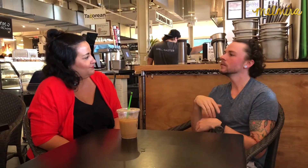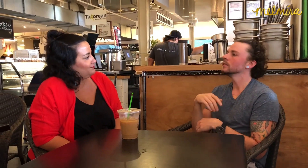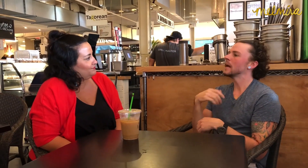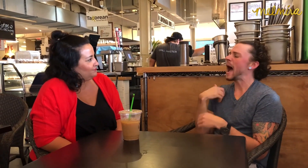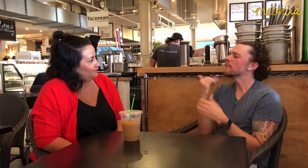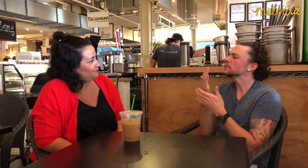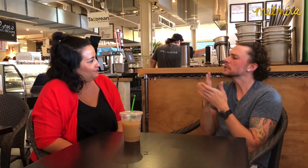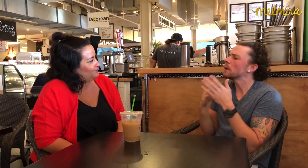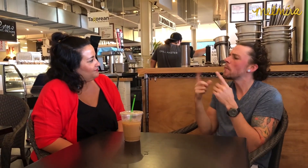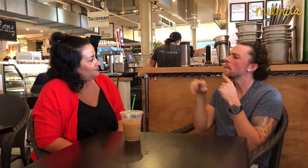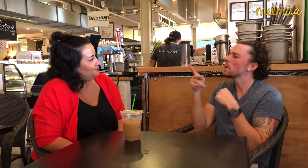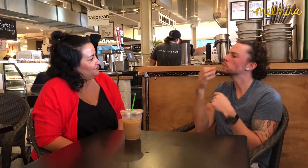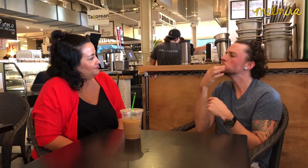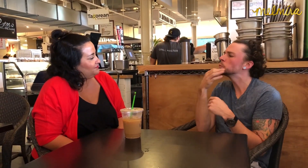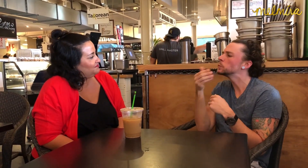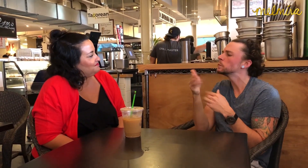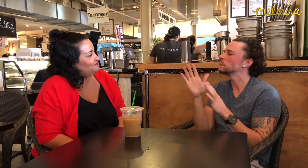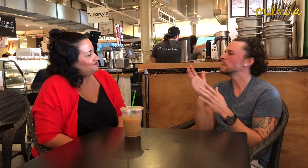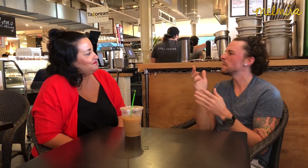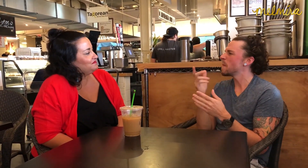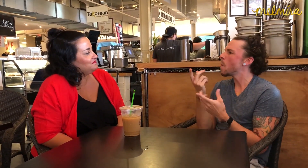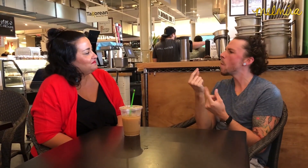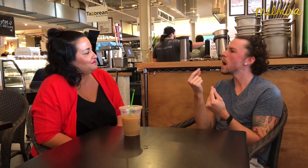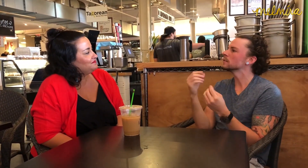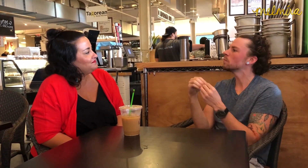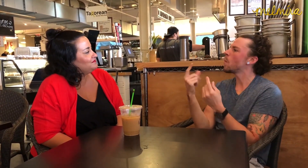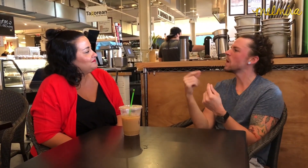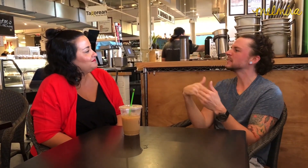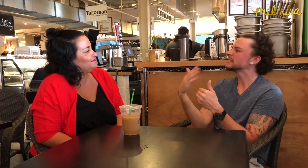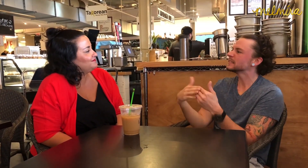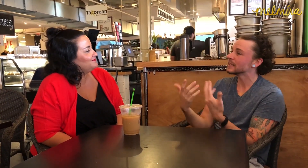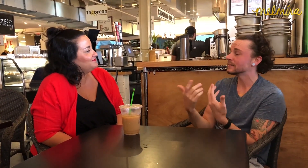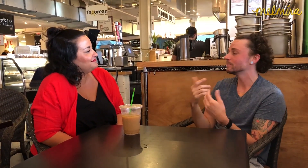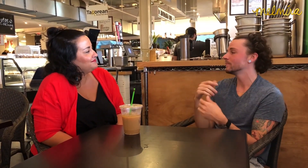I have a few things coming up soon. What comes next?